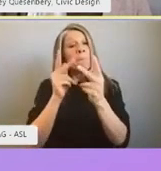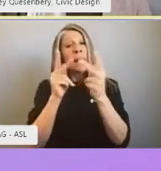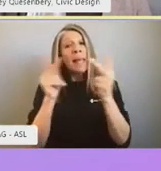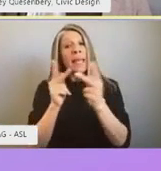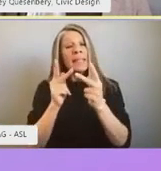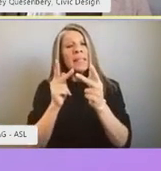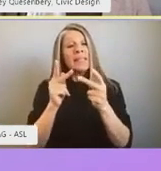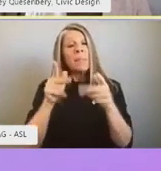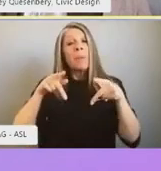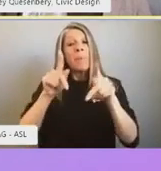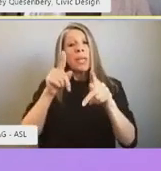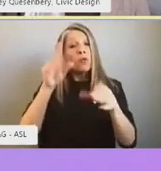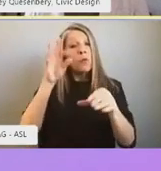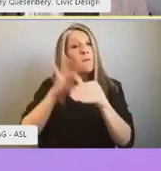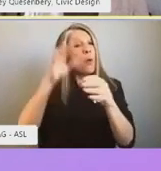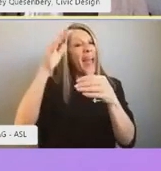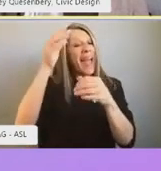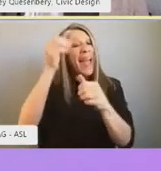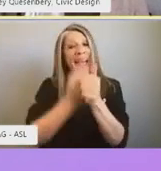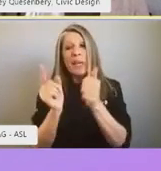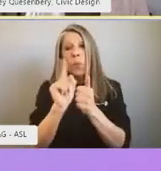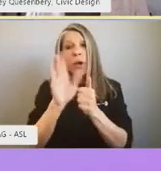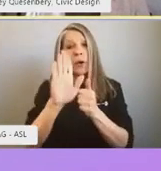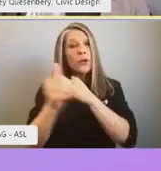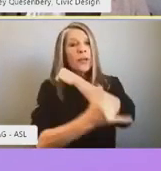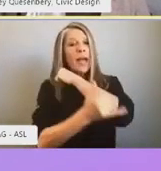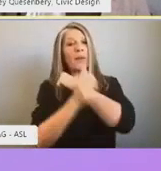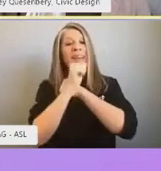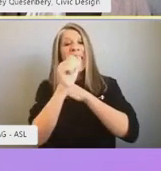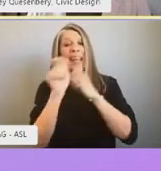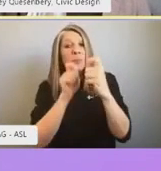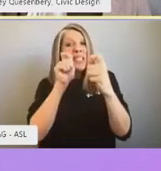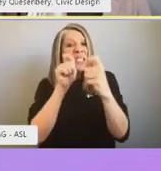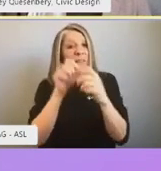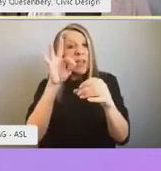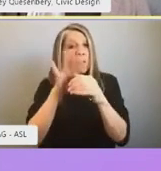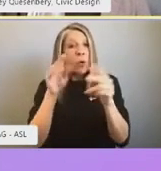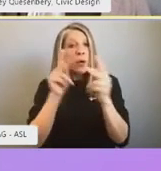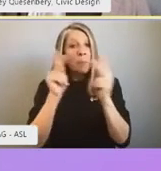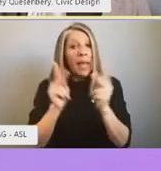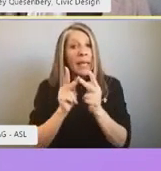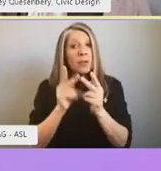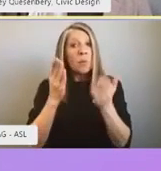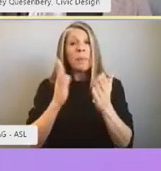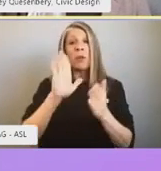minutes, where I'm driving by this double in fact, vote centers now in some places allow you to vote anywhere in